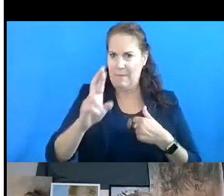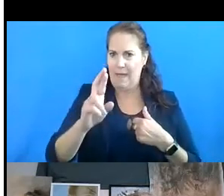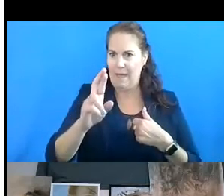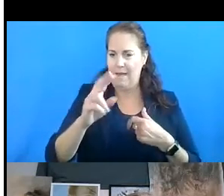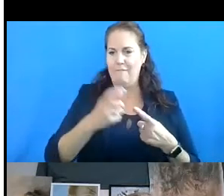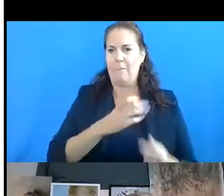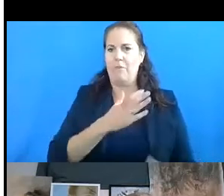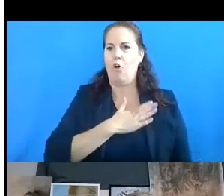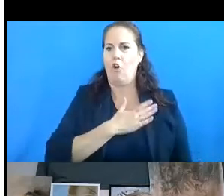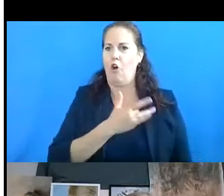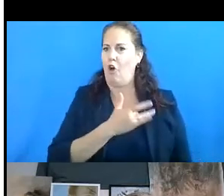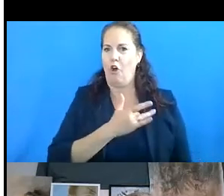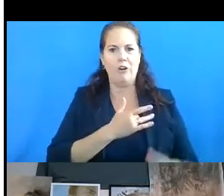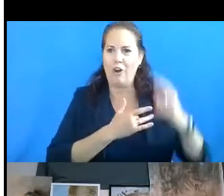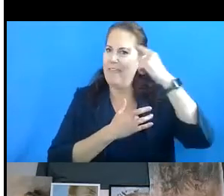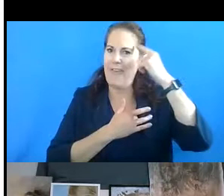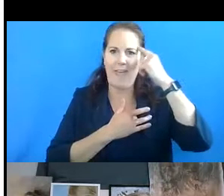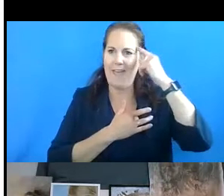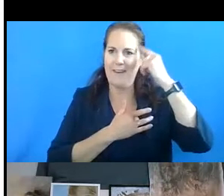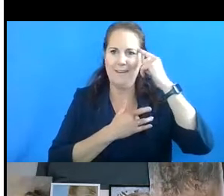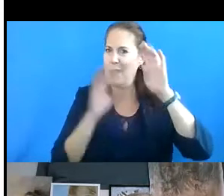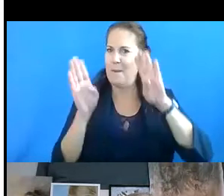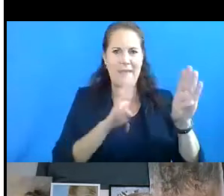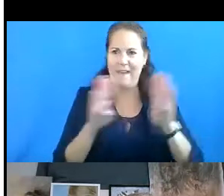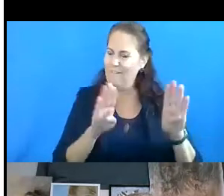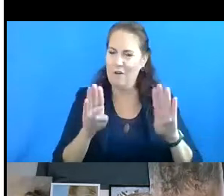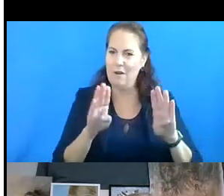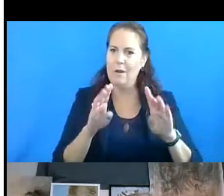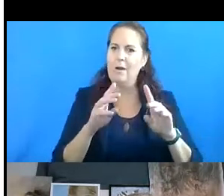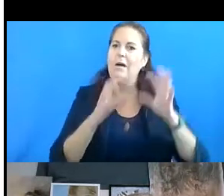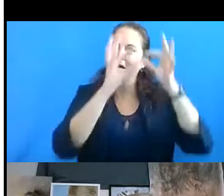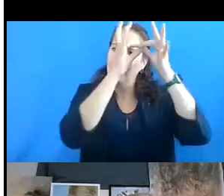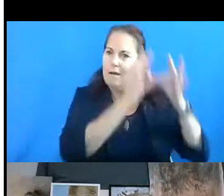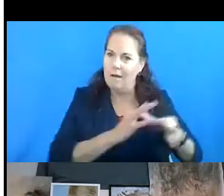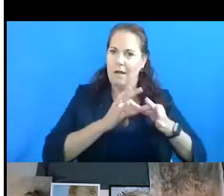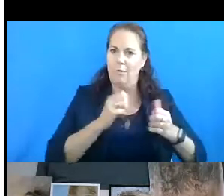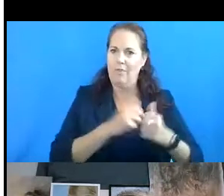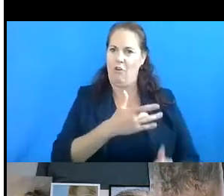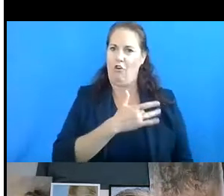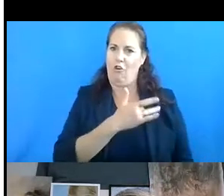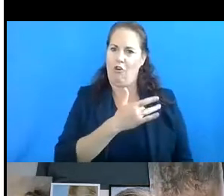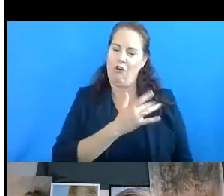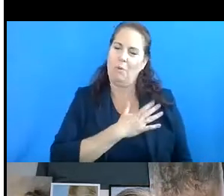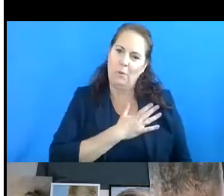Not just the head and behavior, but also from the heart.